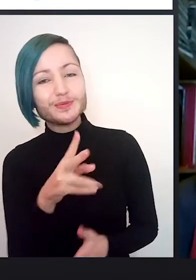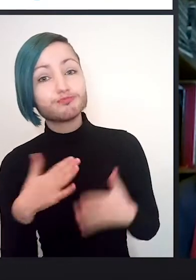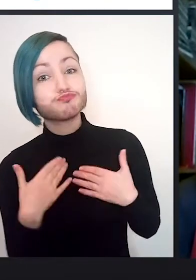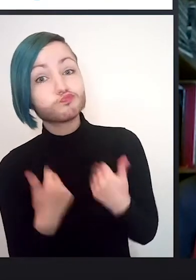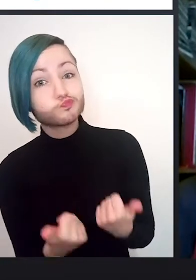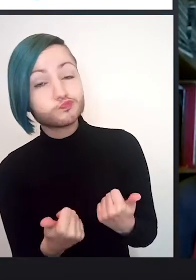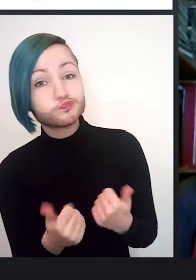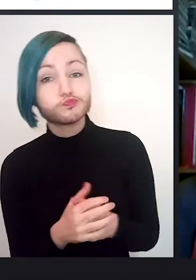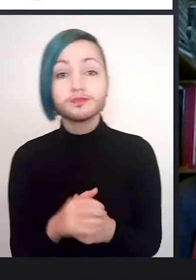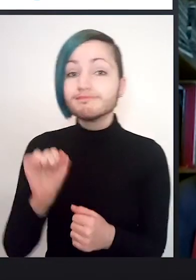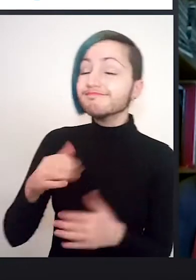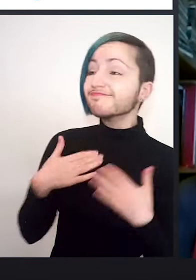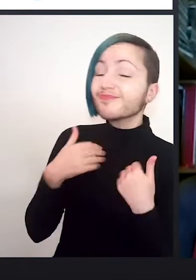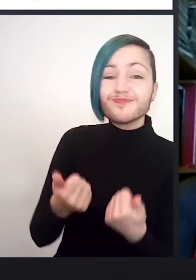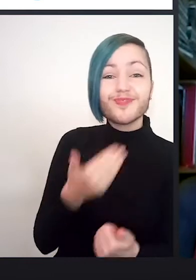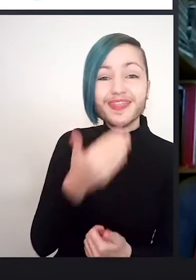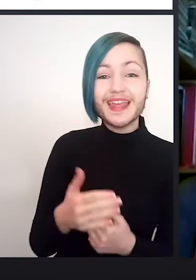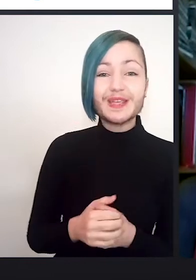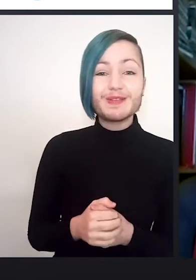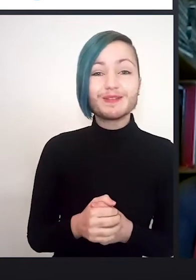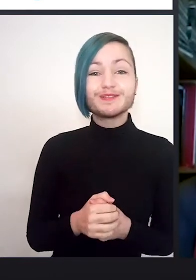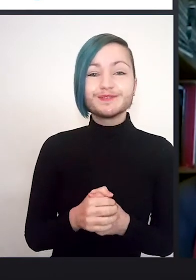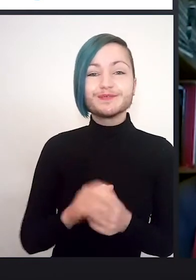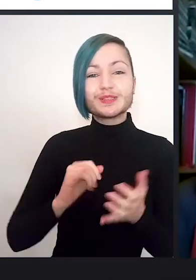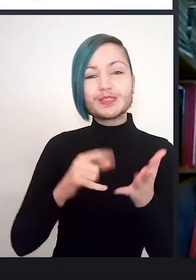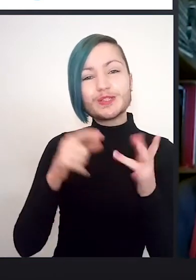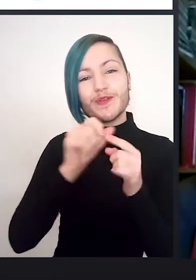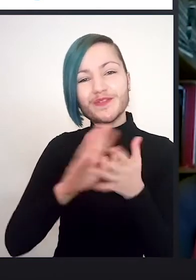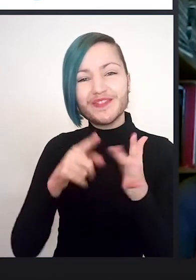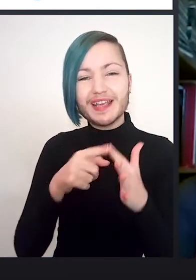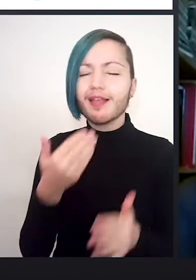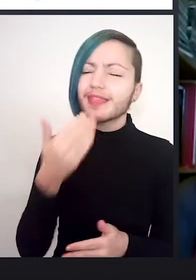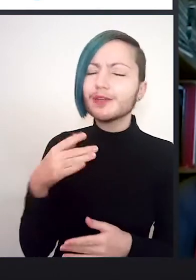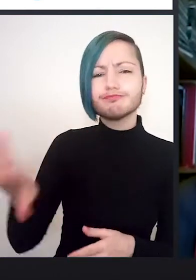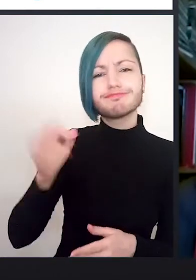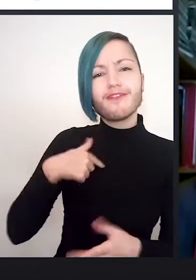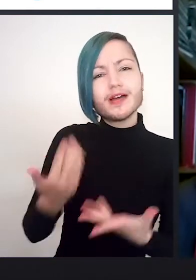I'm very well thanks, Sophie, and thanks for giving me the opportunity to take part in this.